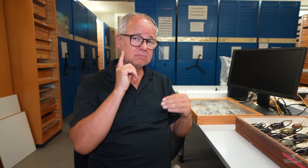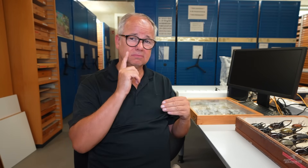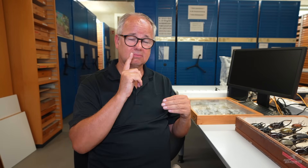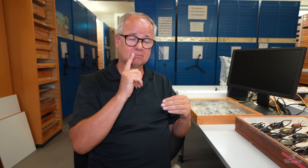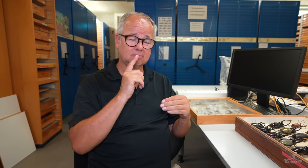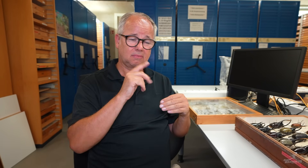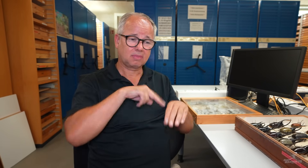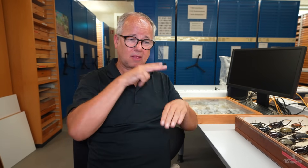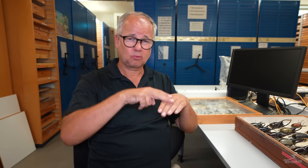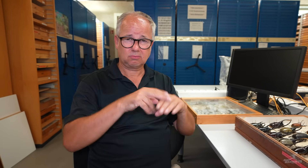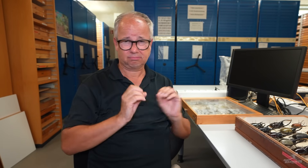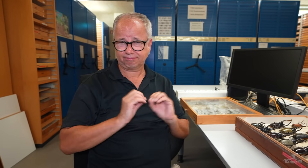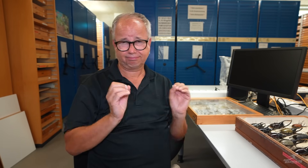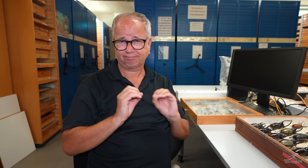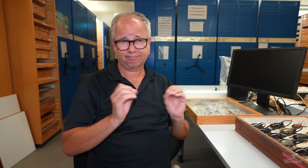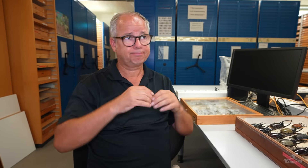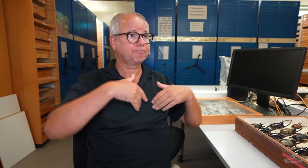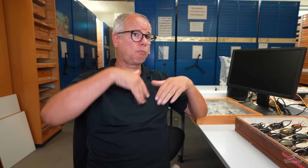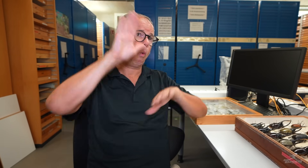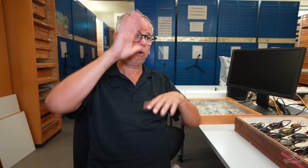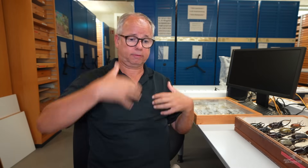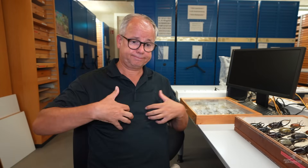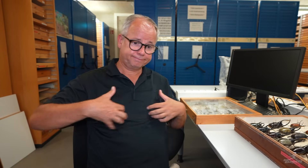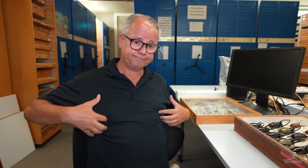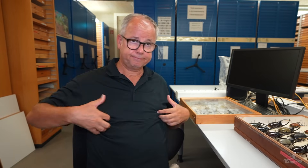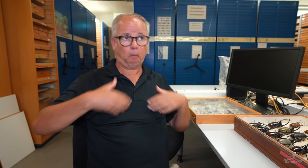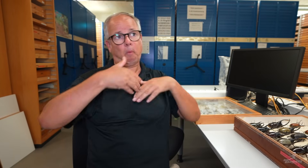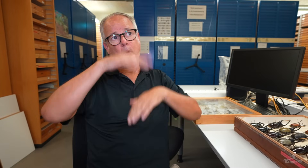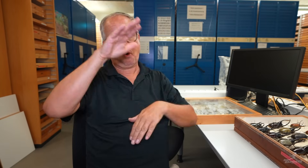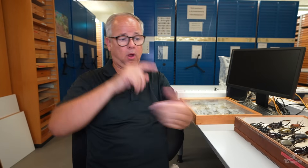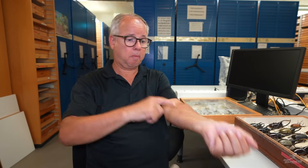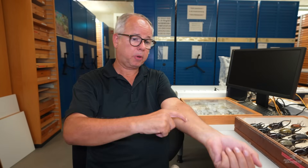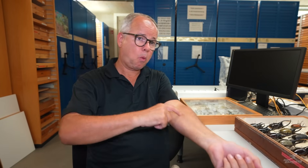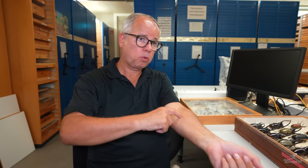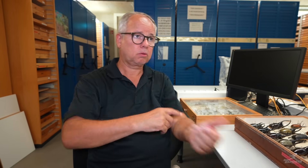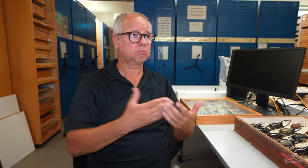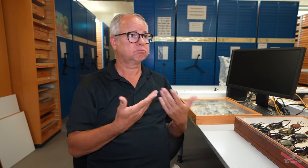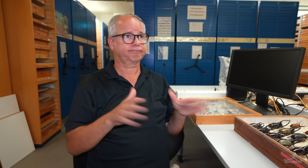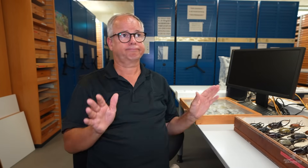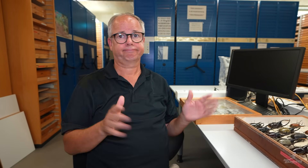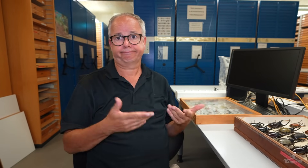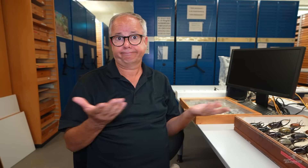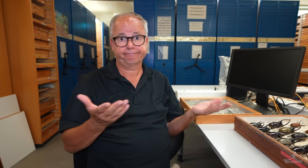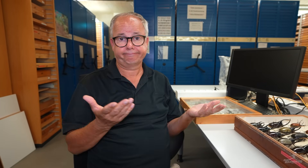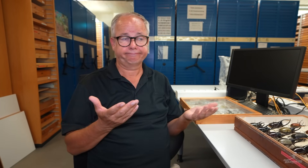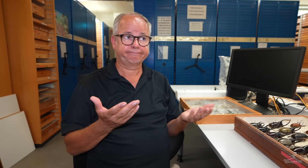I didn’t receive a lot of education on nature. We learned about the body but that was really it.